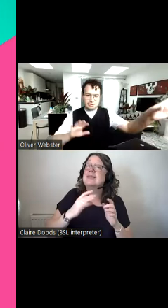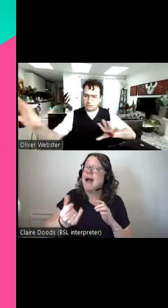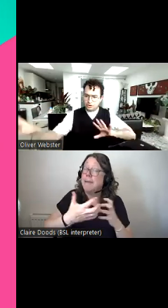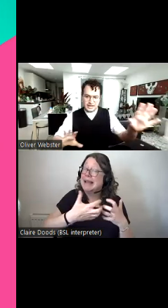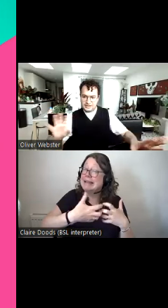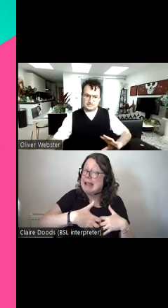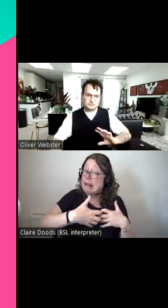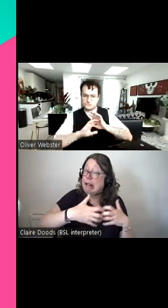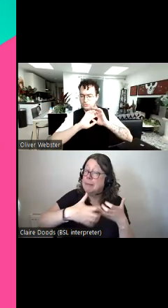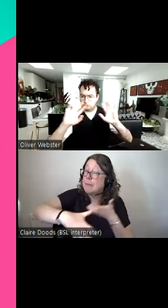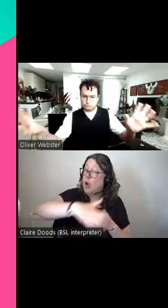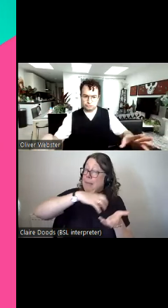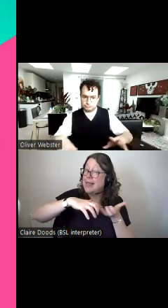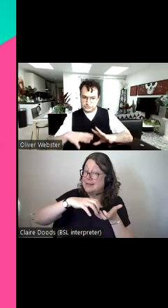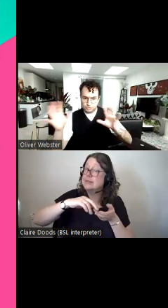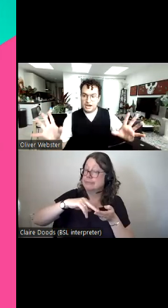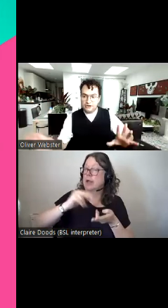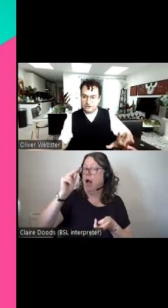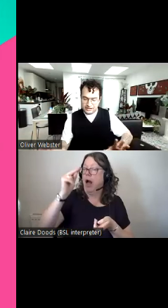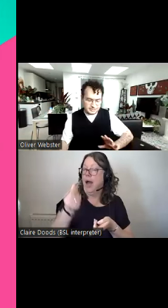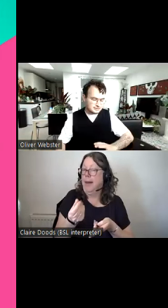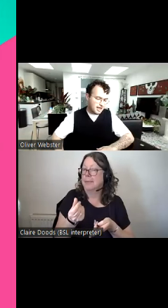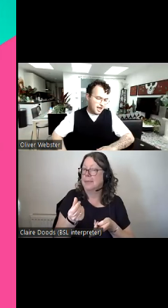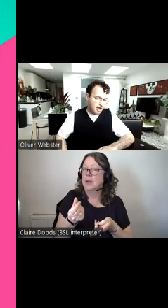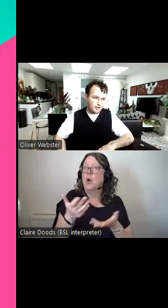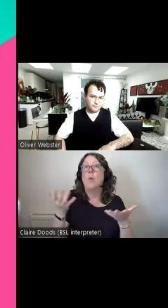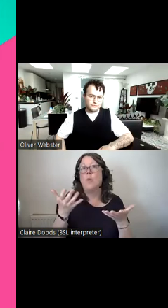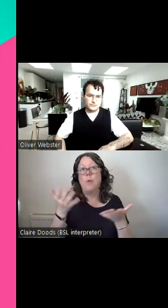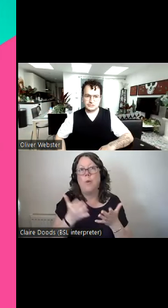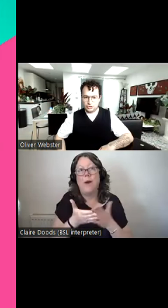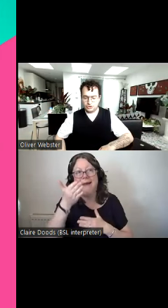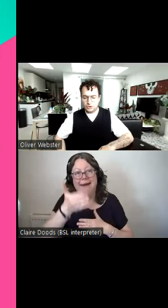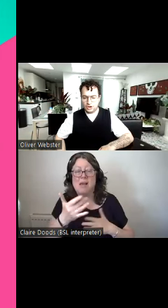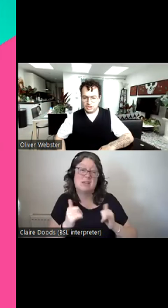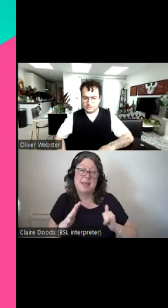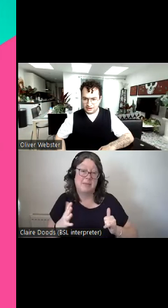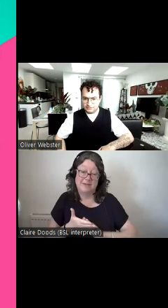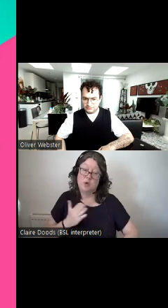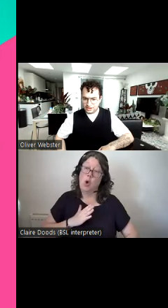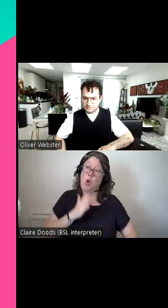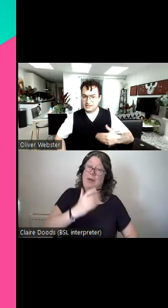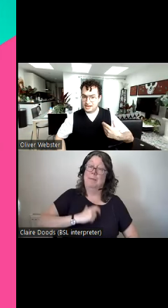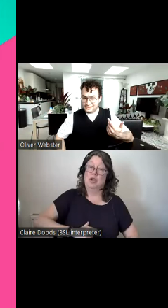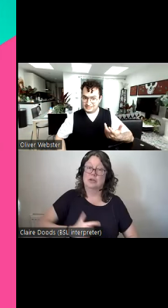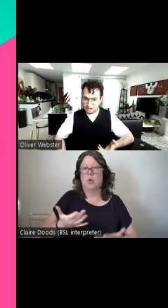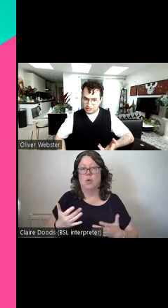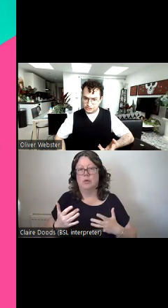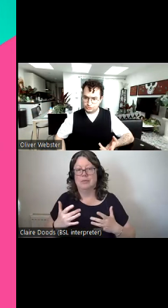how long it is, where it is. I definitely recommend getting in touch